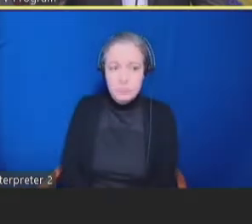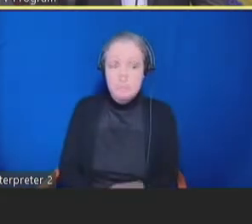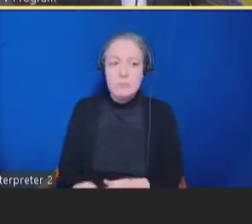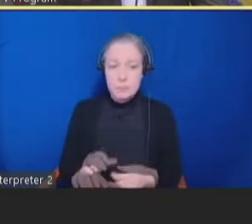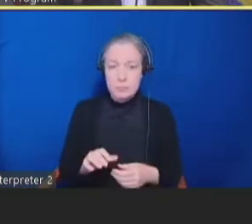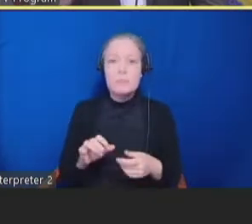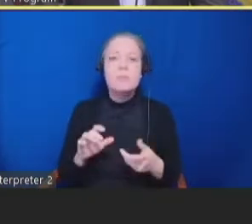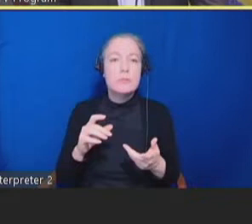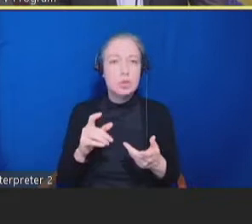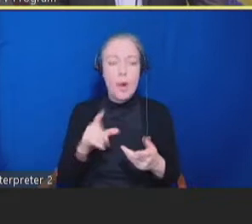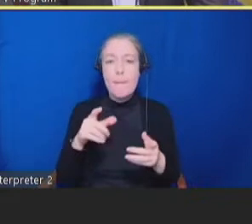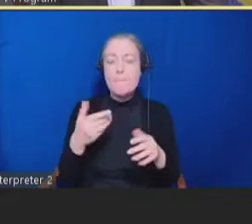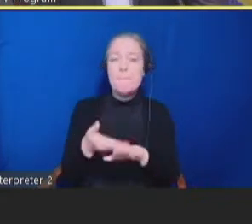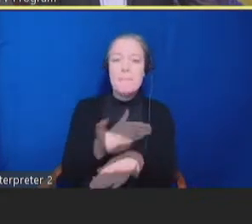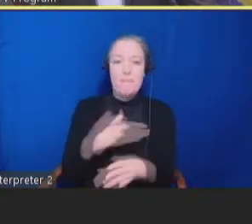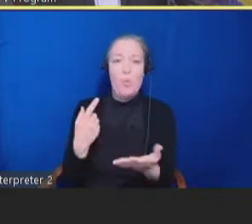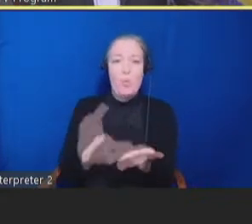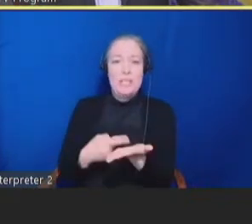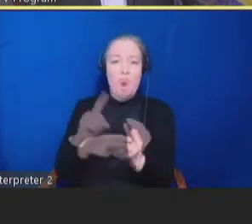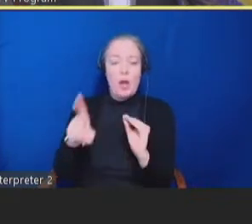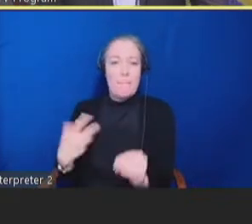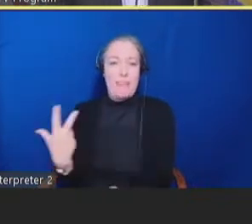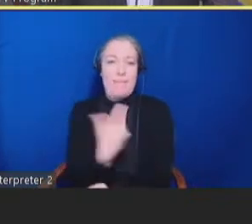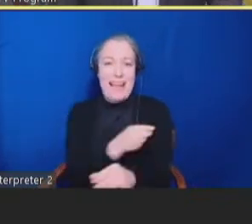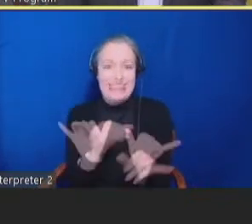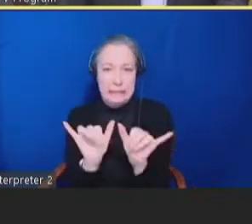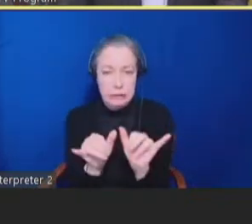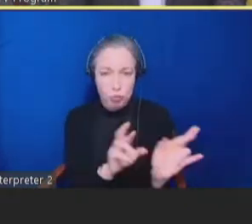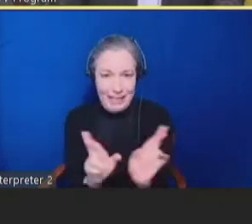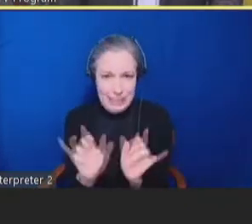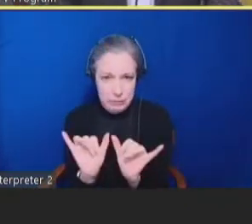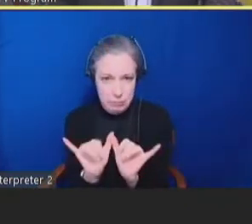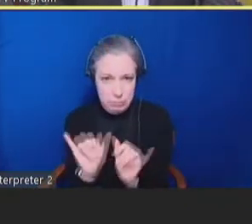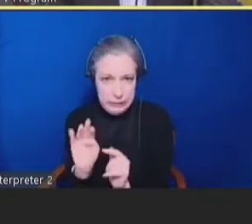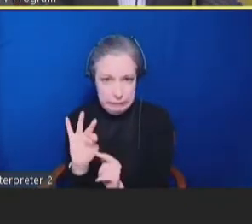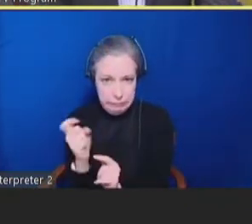we get into the Immunisation Readiness Index, a couple of interesting insights that came from our